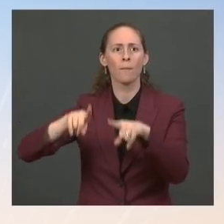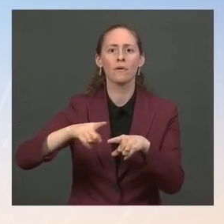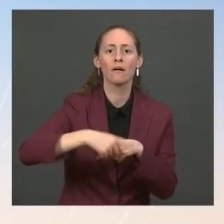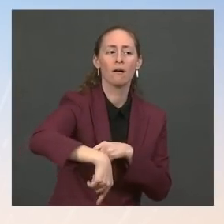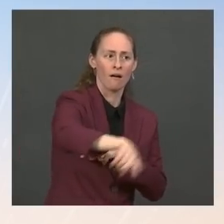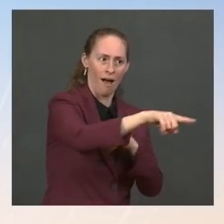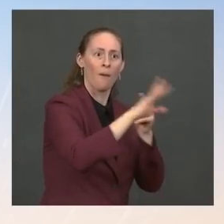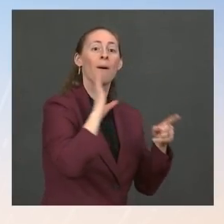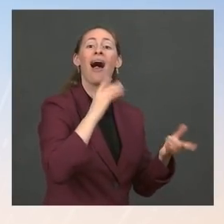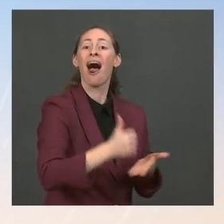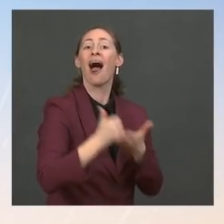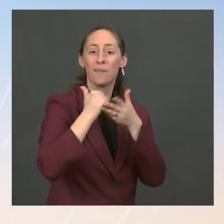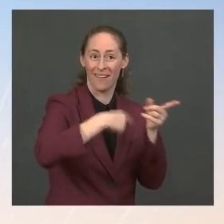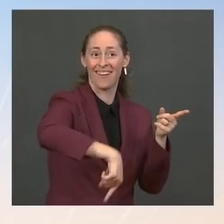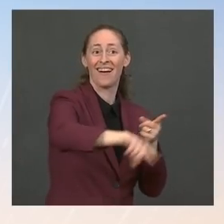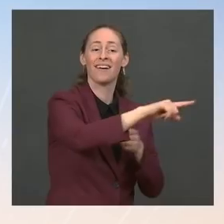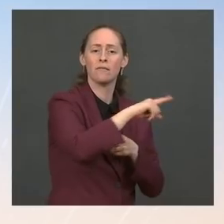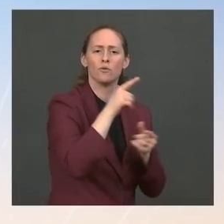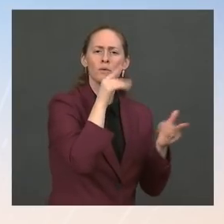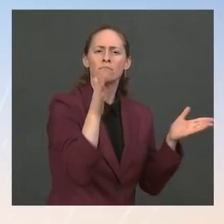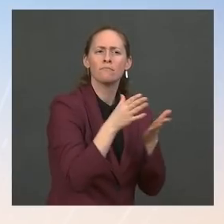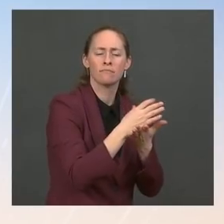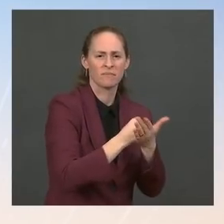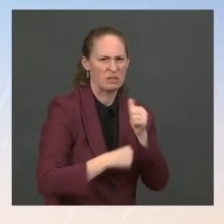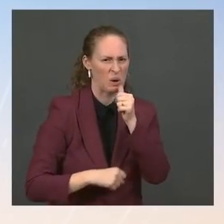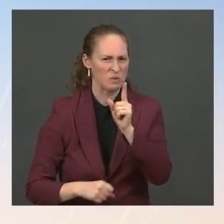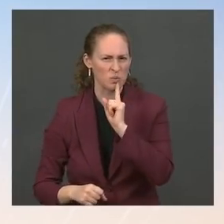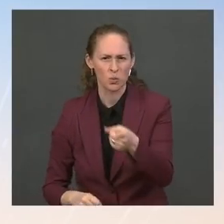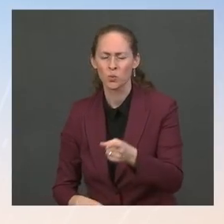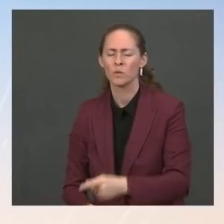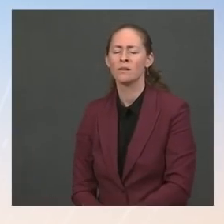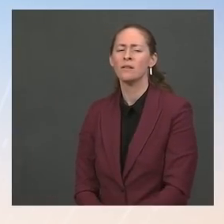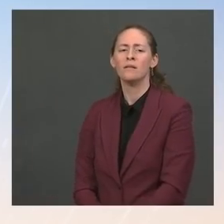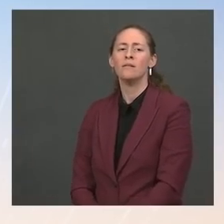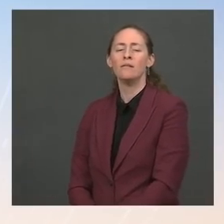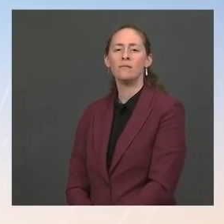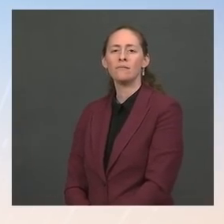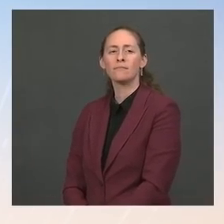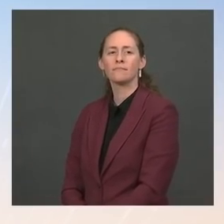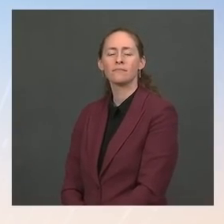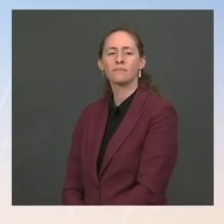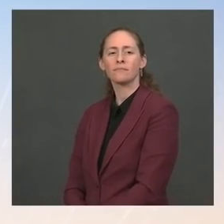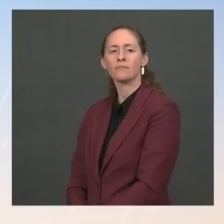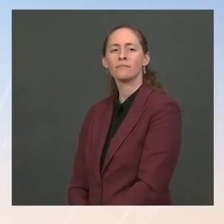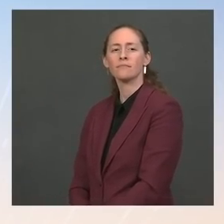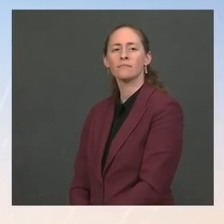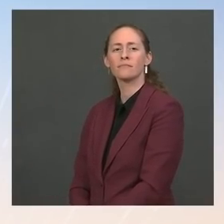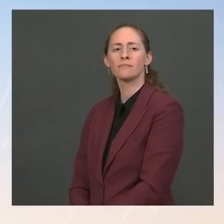The Press: But doesn't that not take effect -- that cut that you're referencing -- until 2023? So, I guess what I'm getting at is: